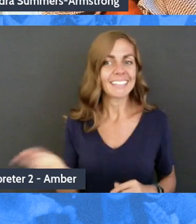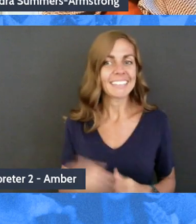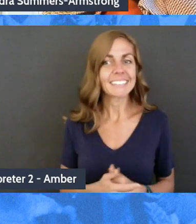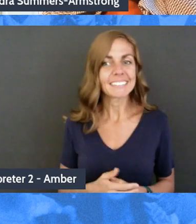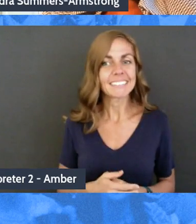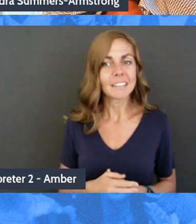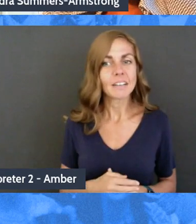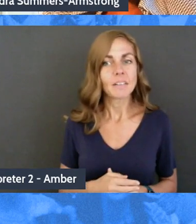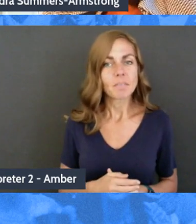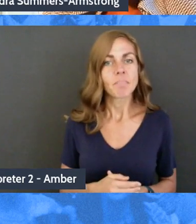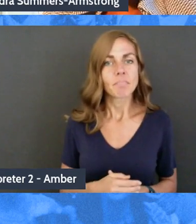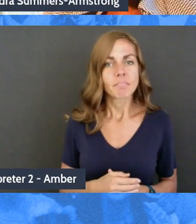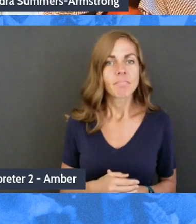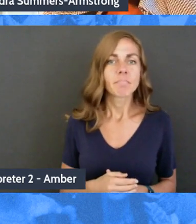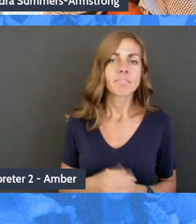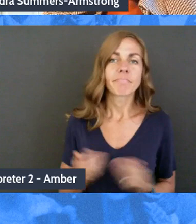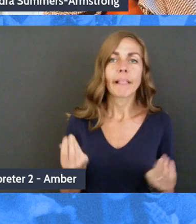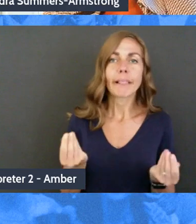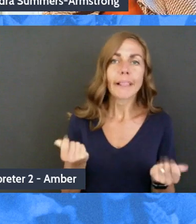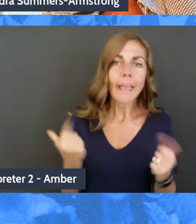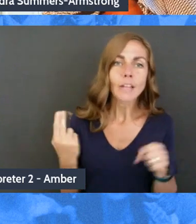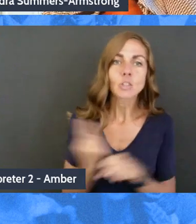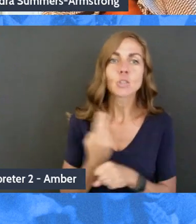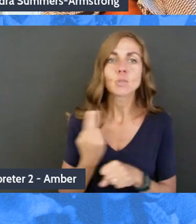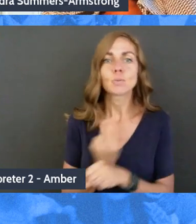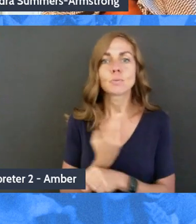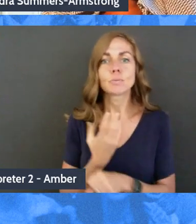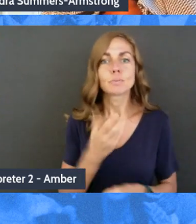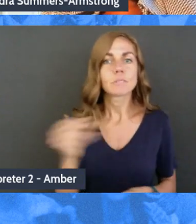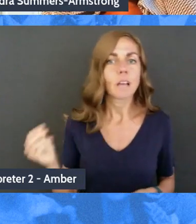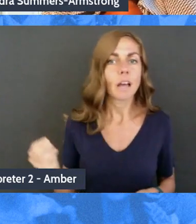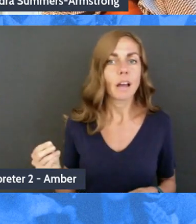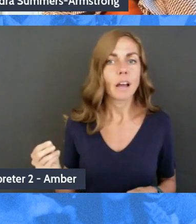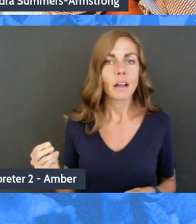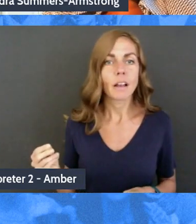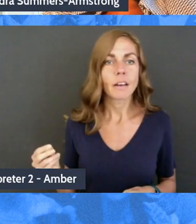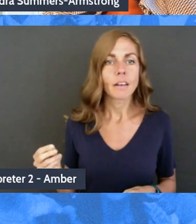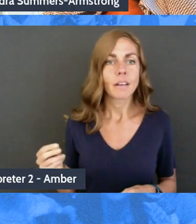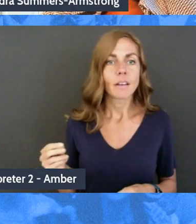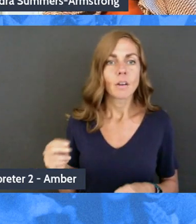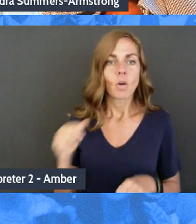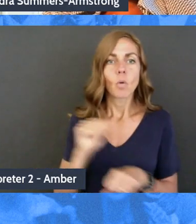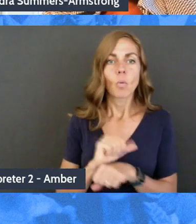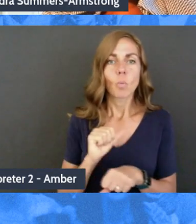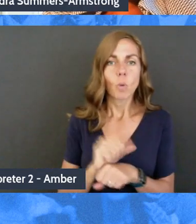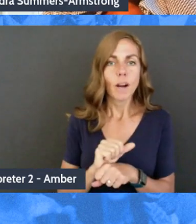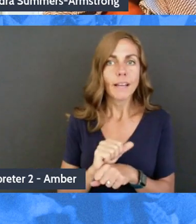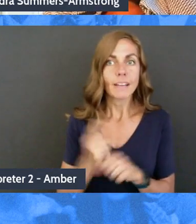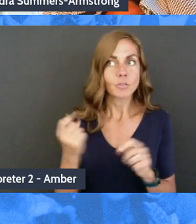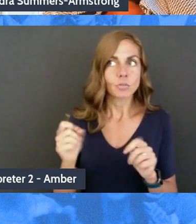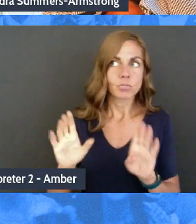Things that have to do with land use, and then working to get a road opened in our community